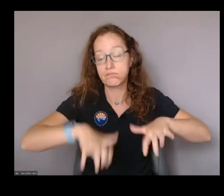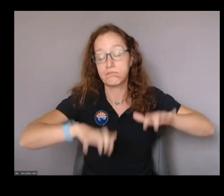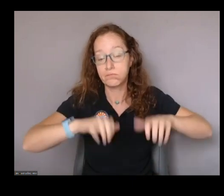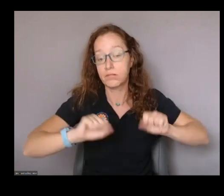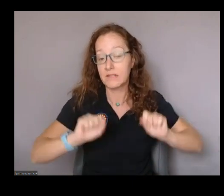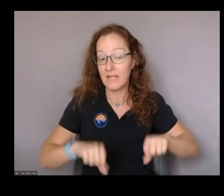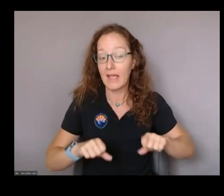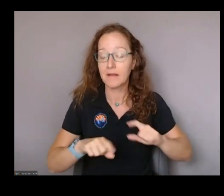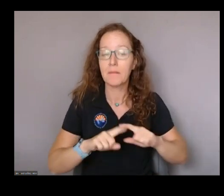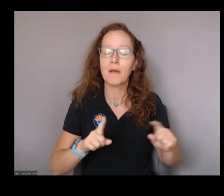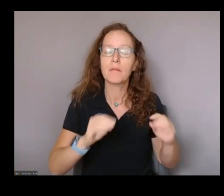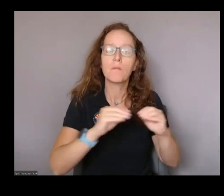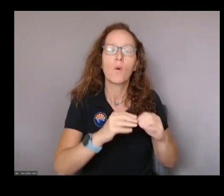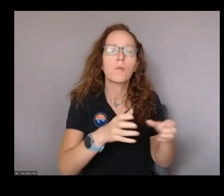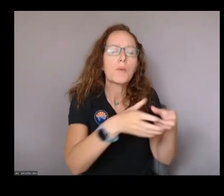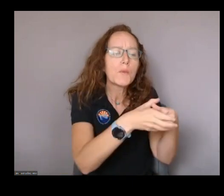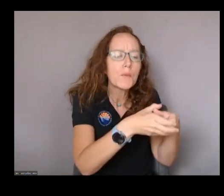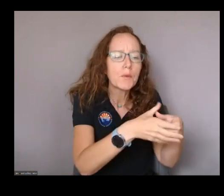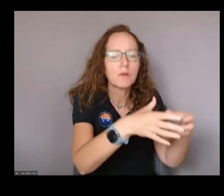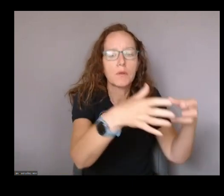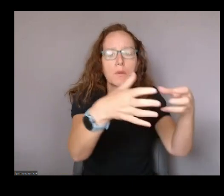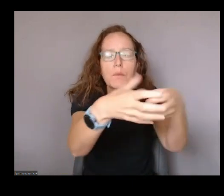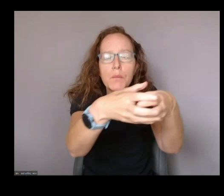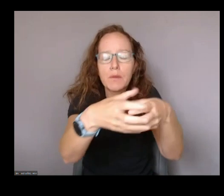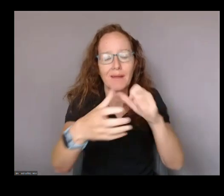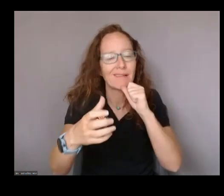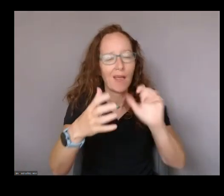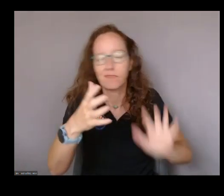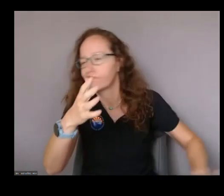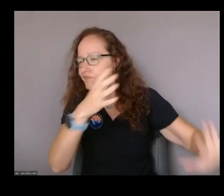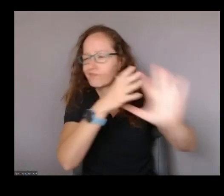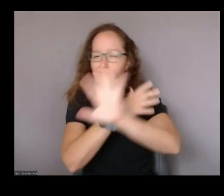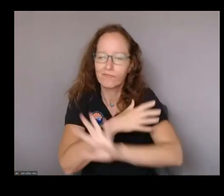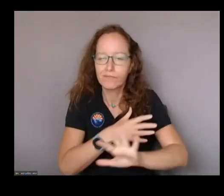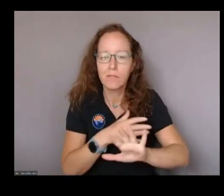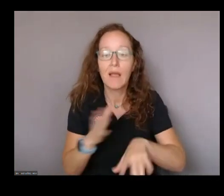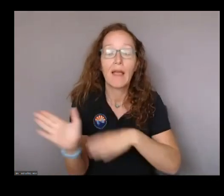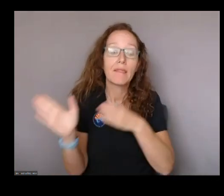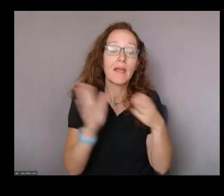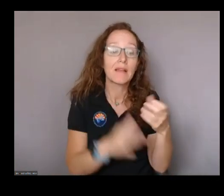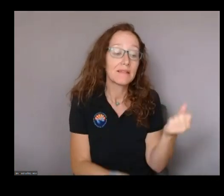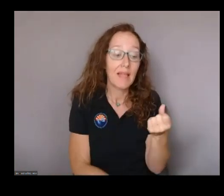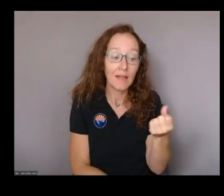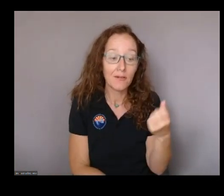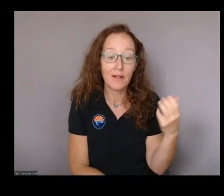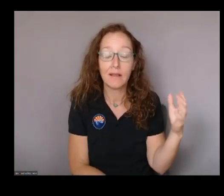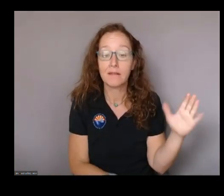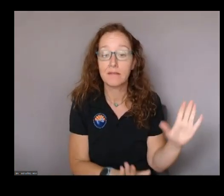But as we jump into Saturday, Sunday, and even in the Monday, you can see those numbers really start to ramp back up.